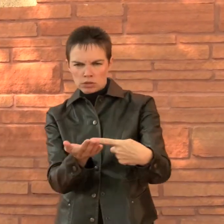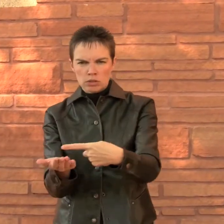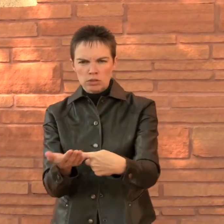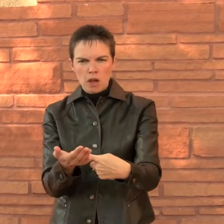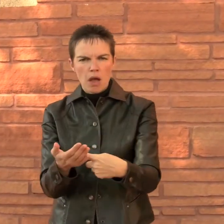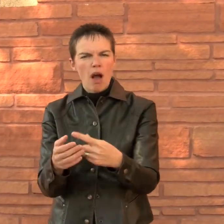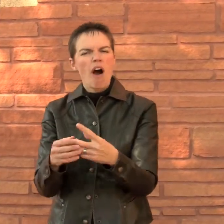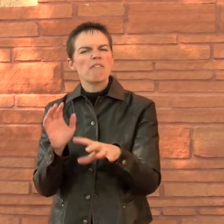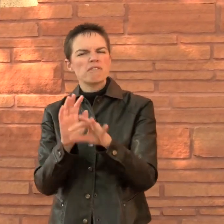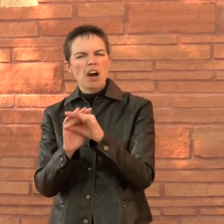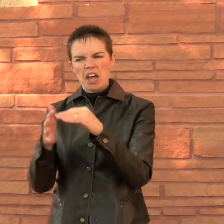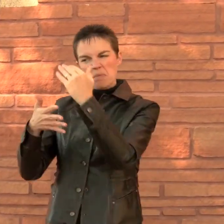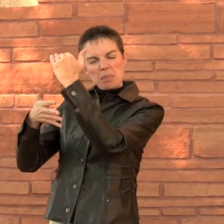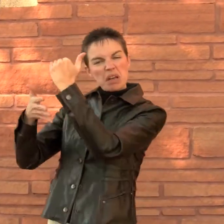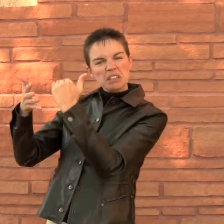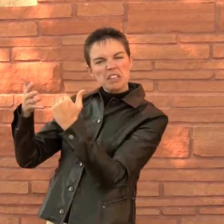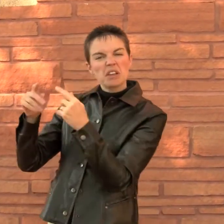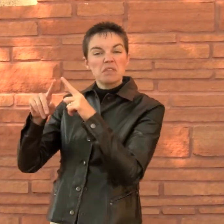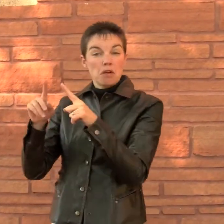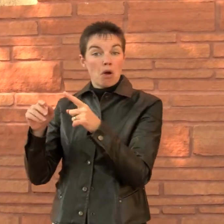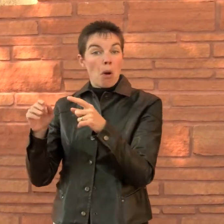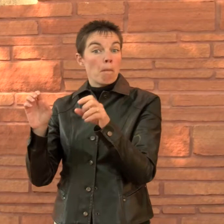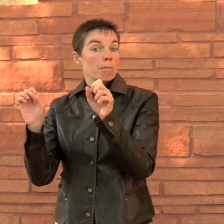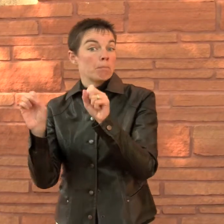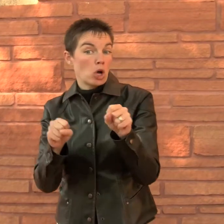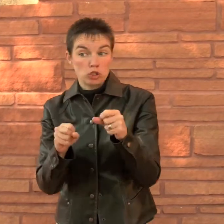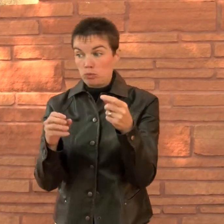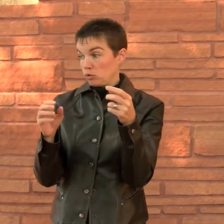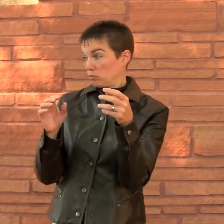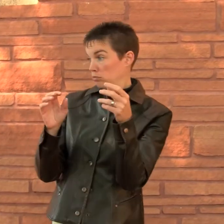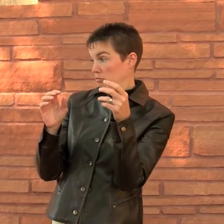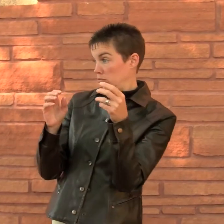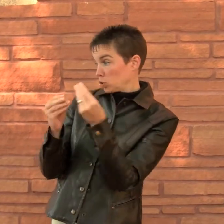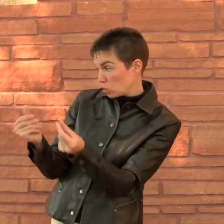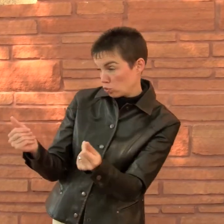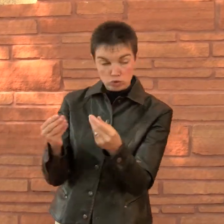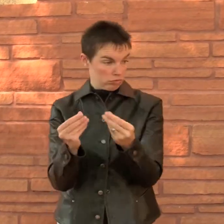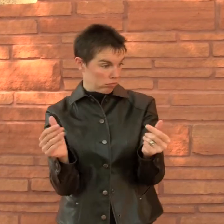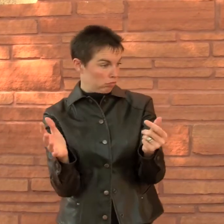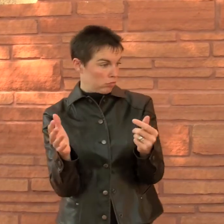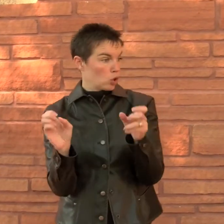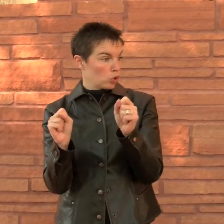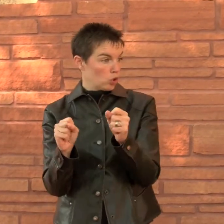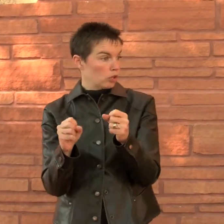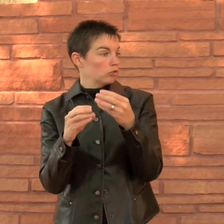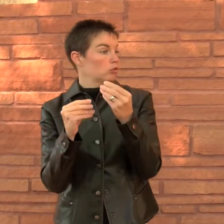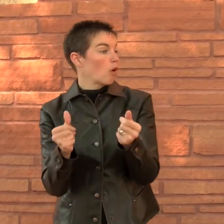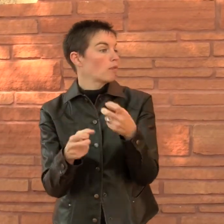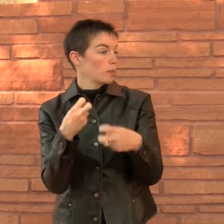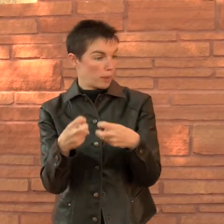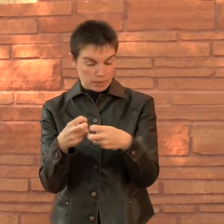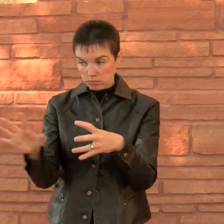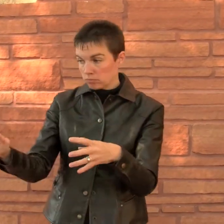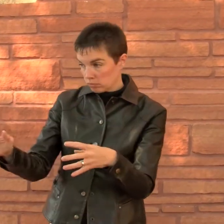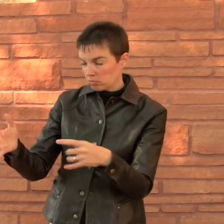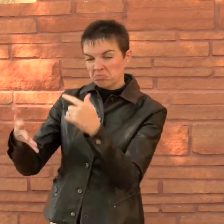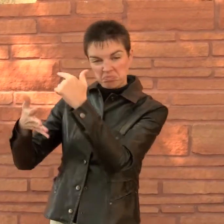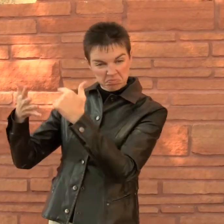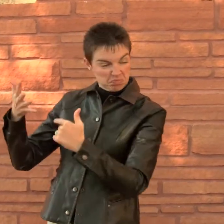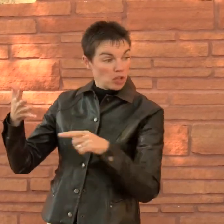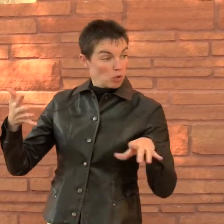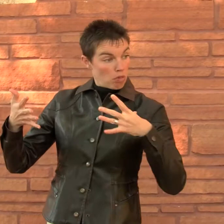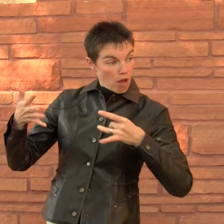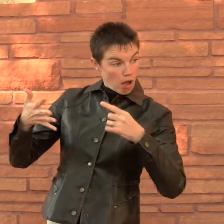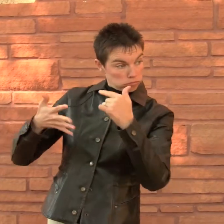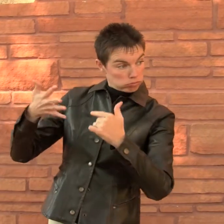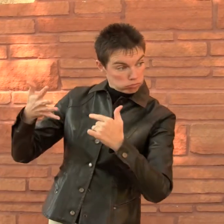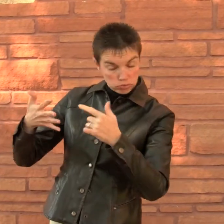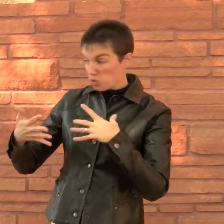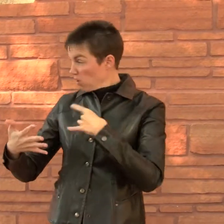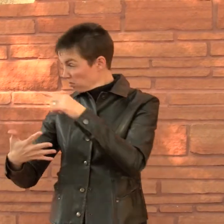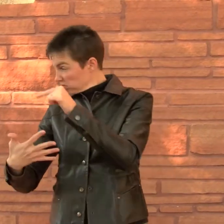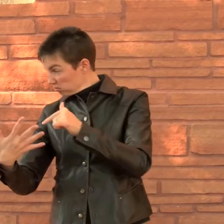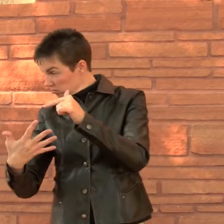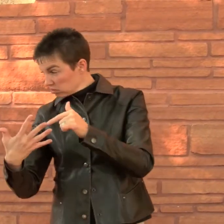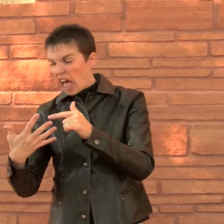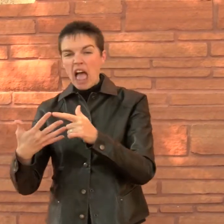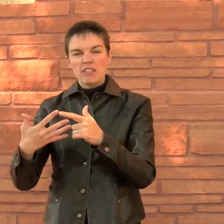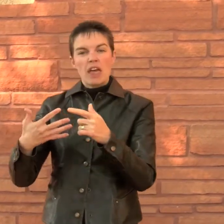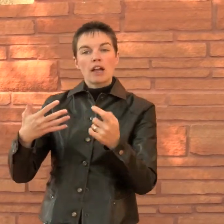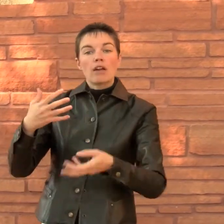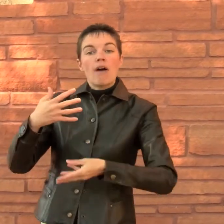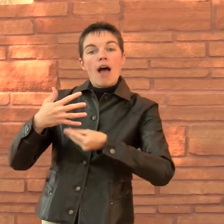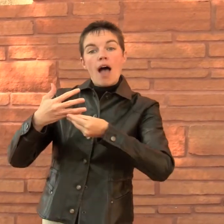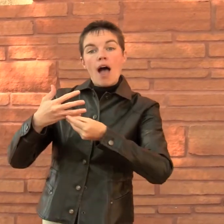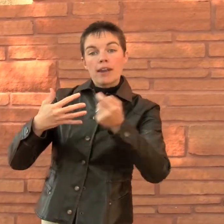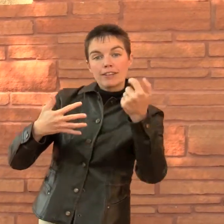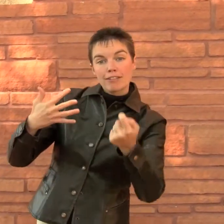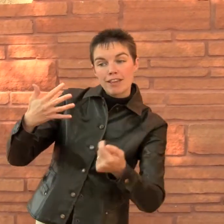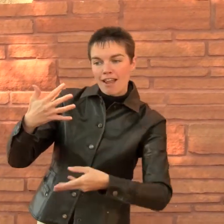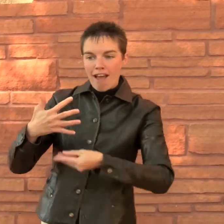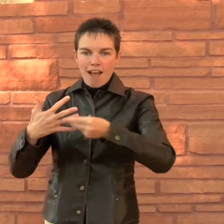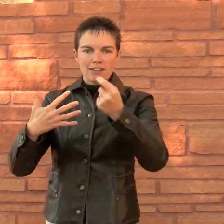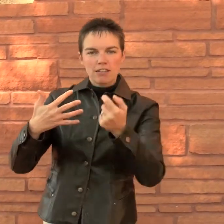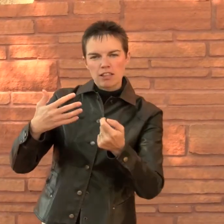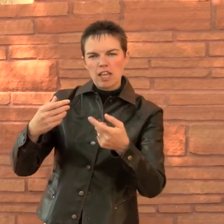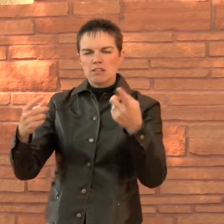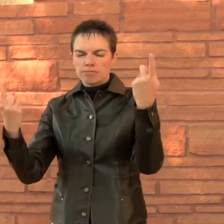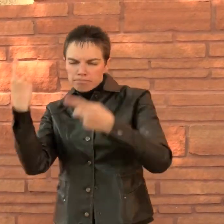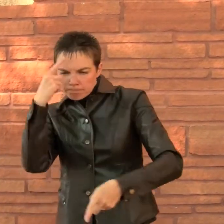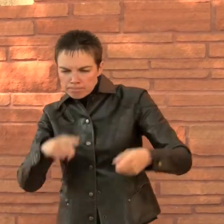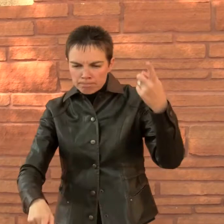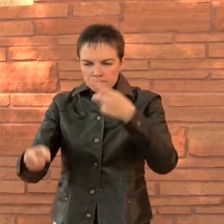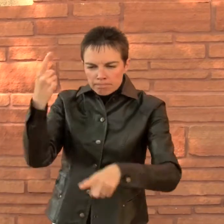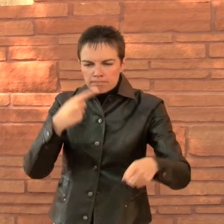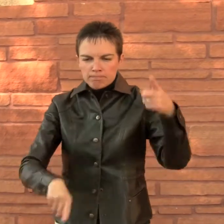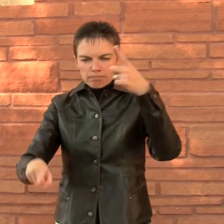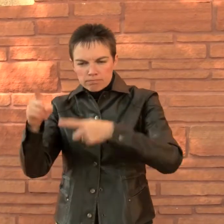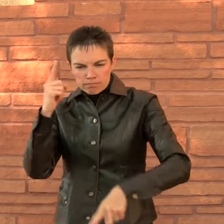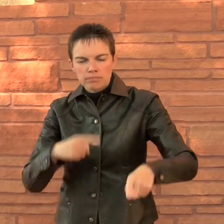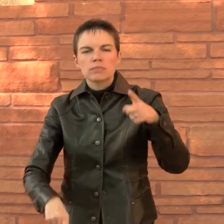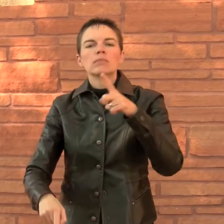The group will likely spend time brainstorming various ideas and make a list of possibilities. Then the mediator will help the parties prioritize and improve on the options, having the parties work together towards a solution.